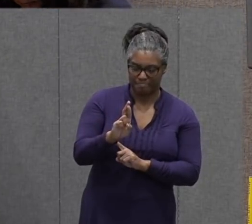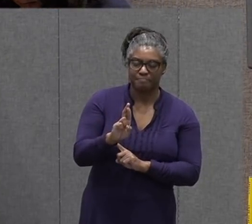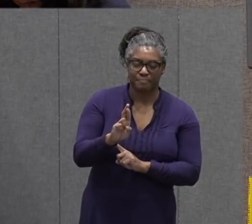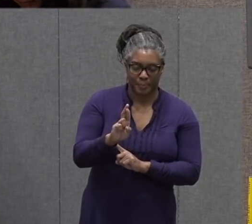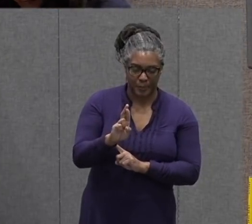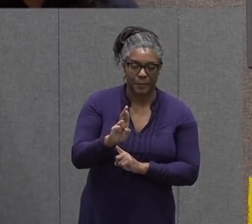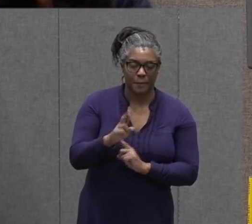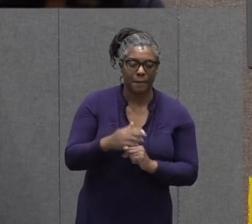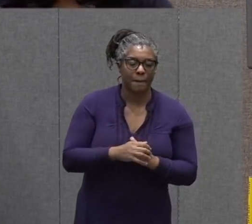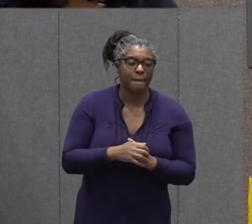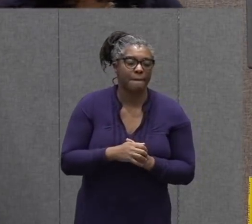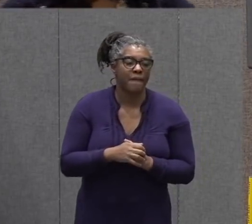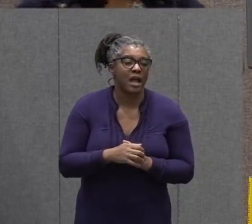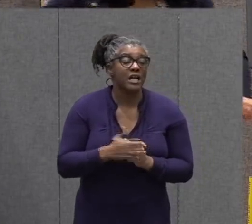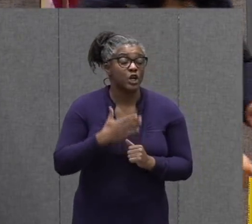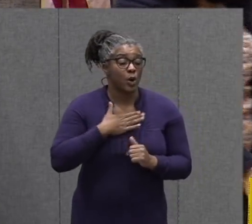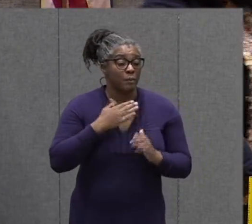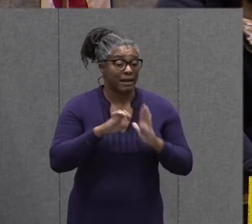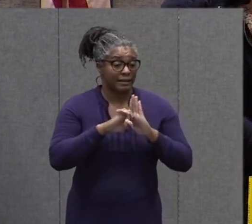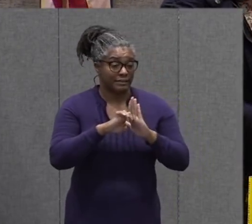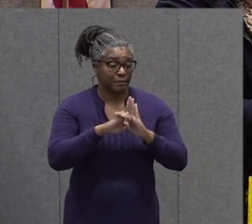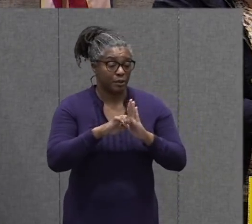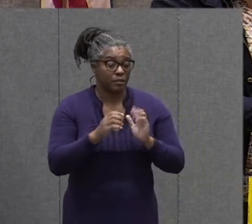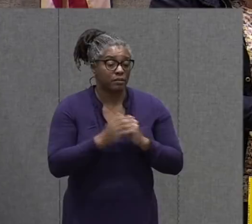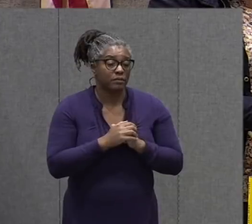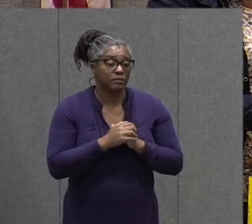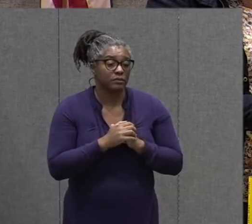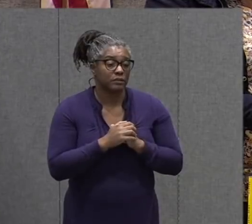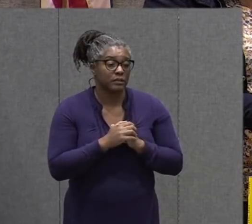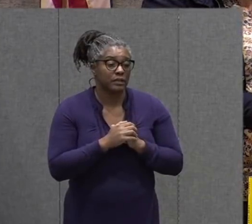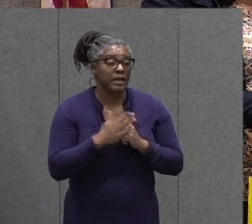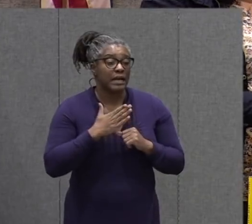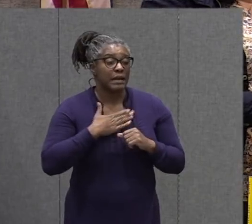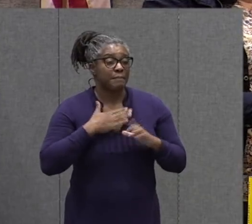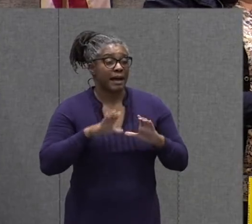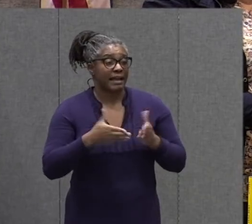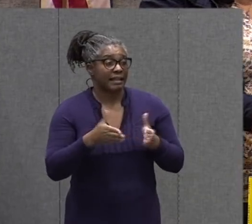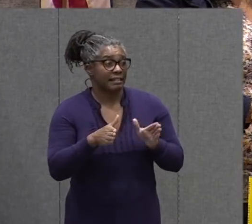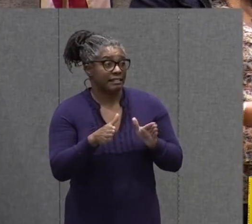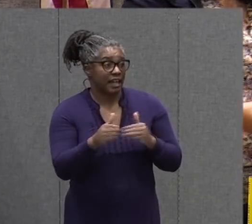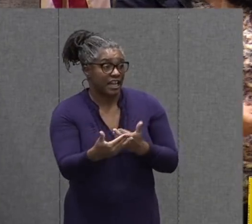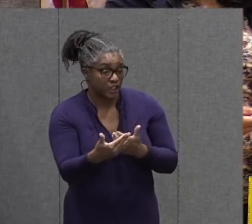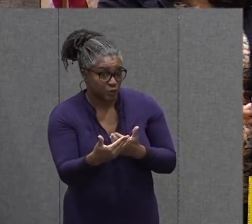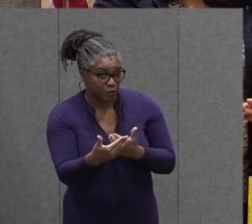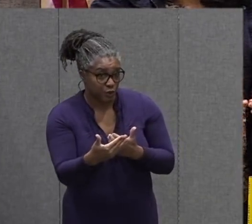So, my example was, my classroom, was a zoo. [Miss Garcia] Aha!